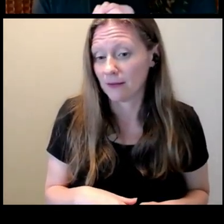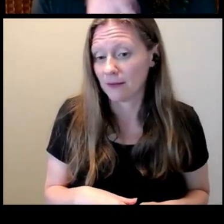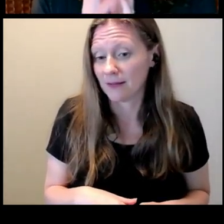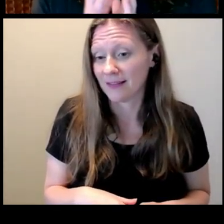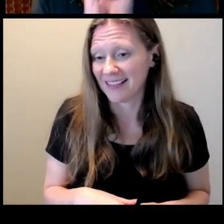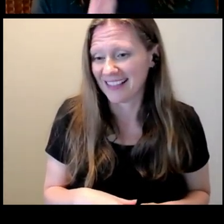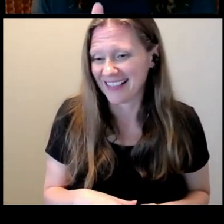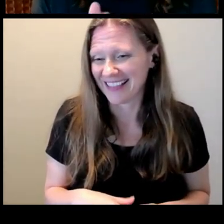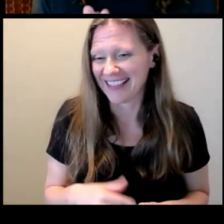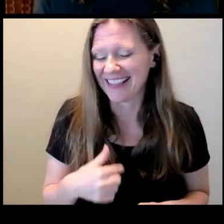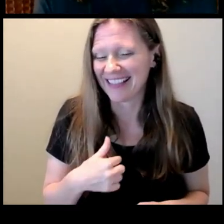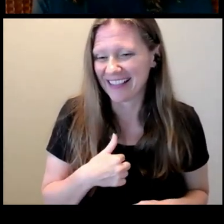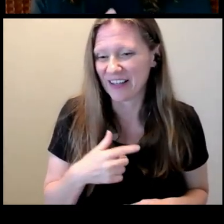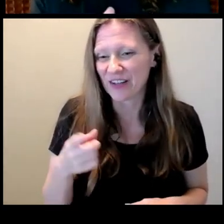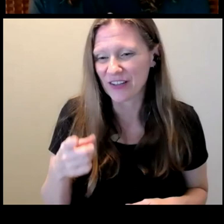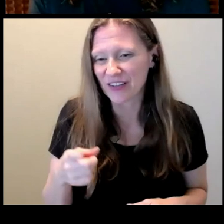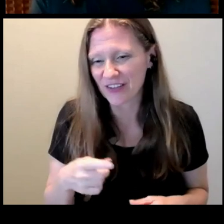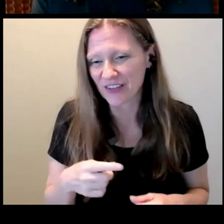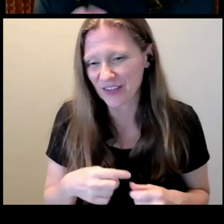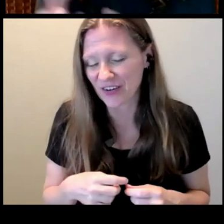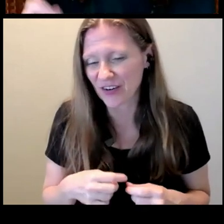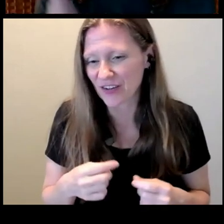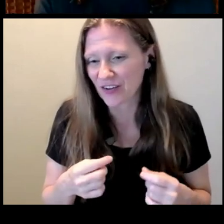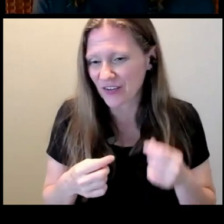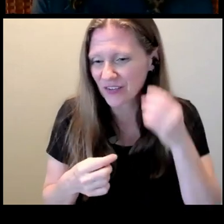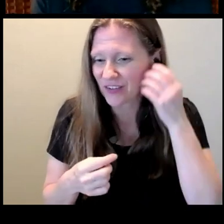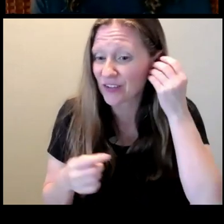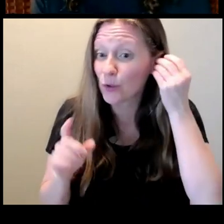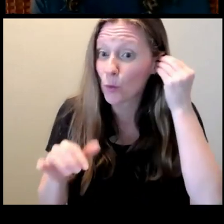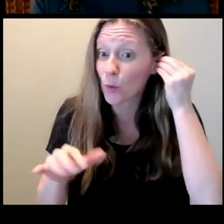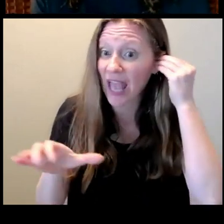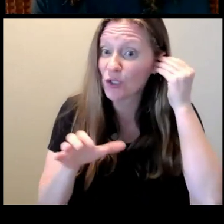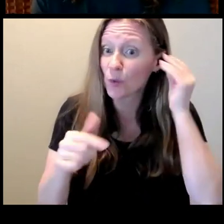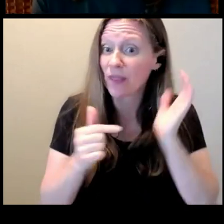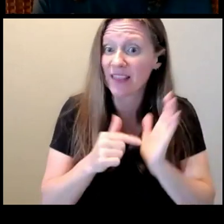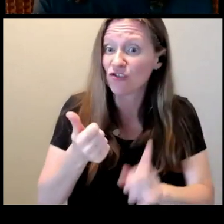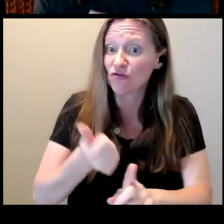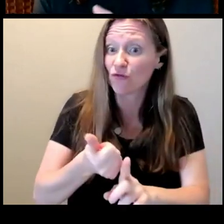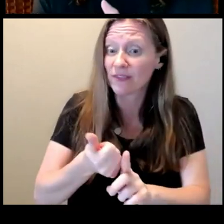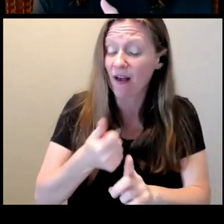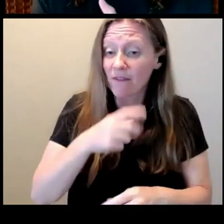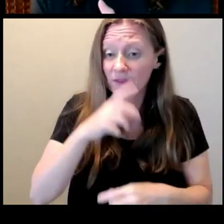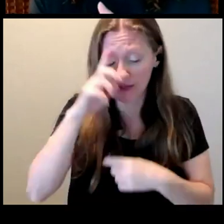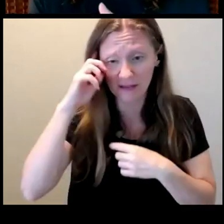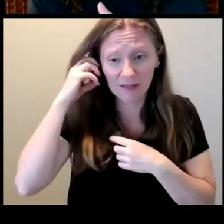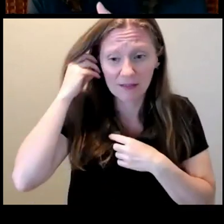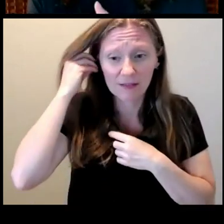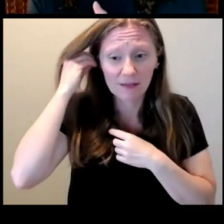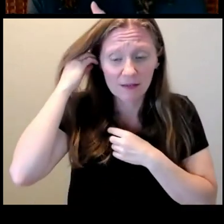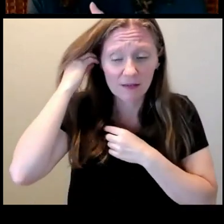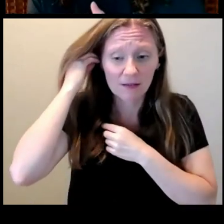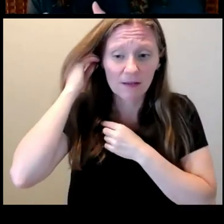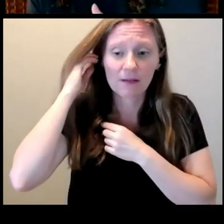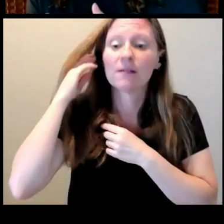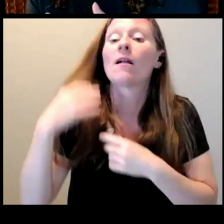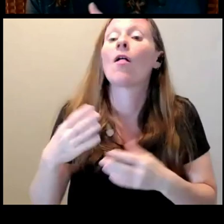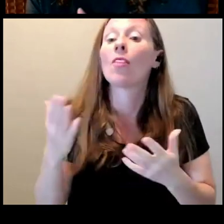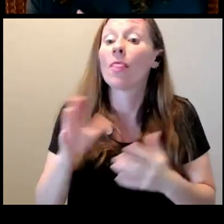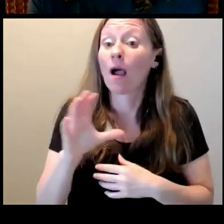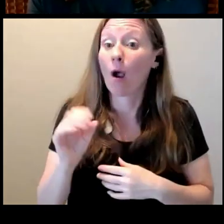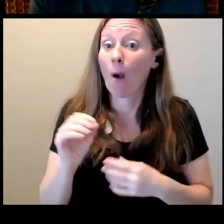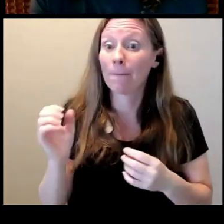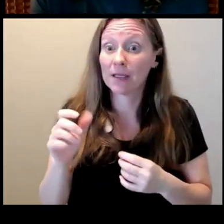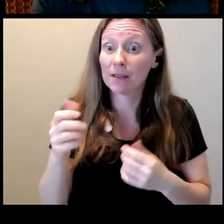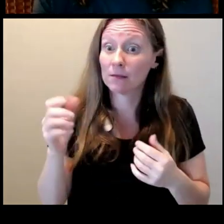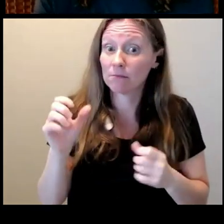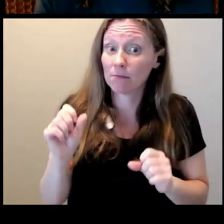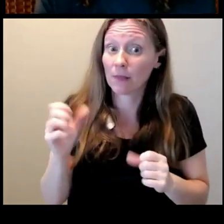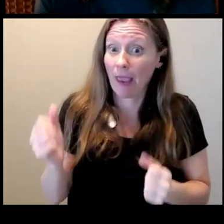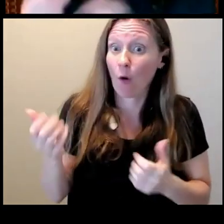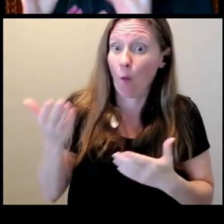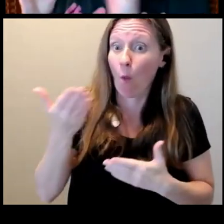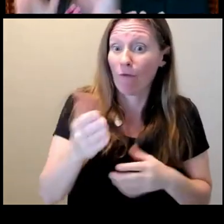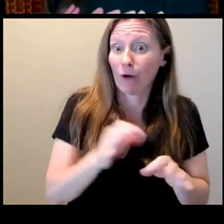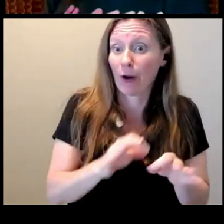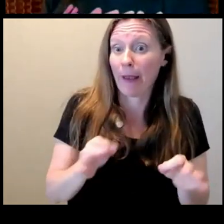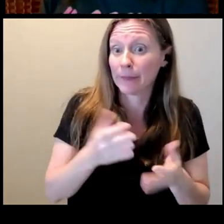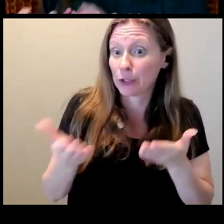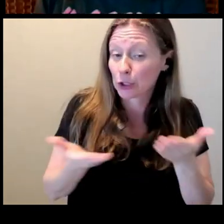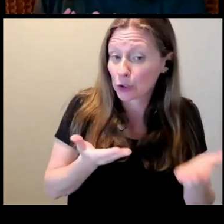You can do it yourself, use a company that provides captions services, or automatically